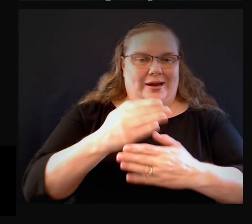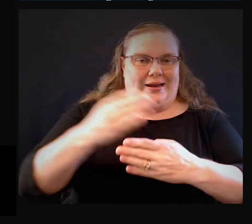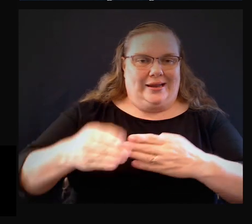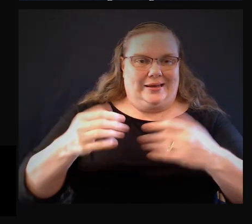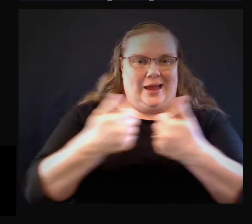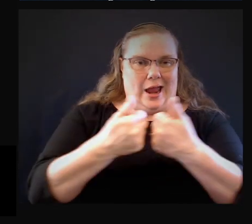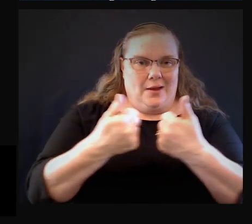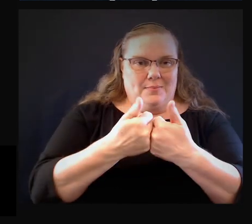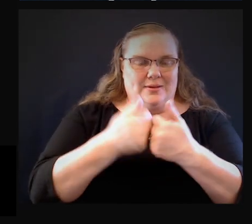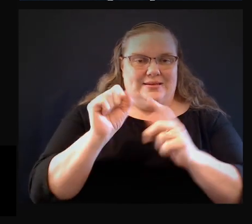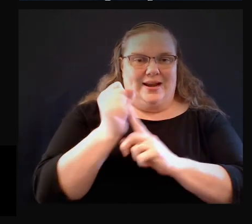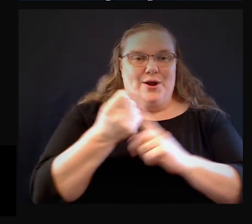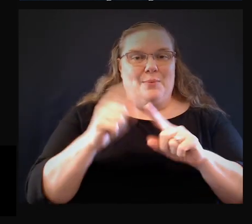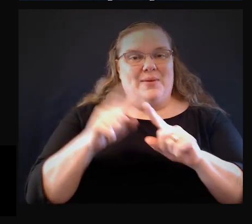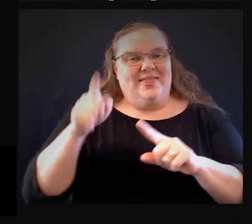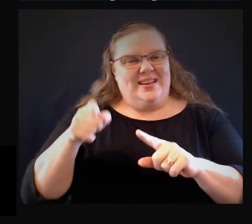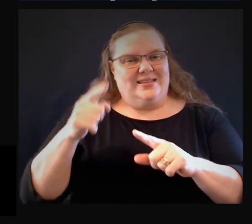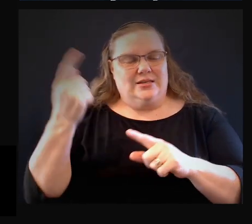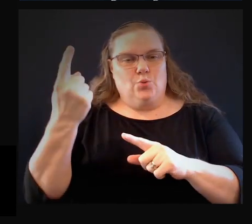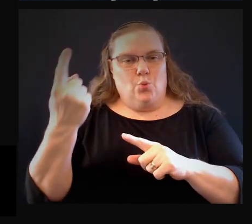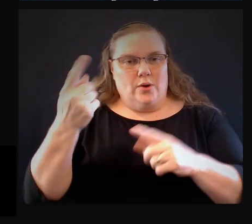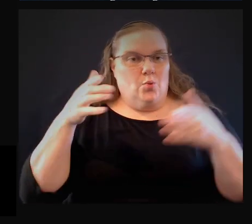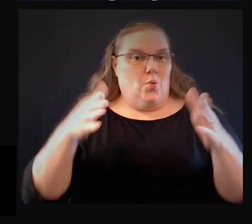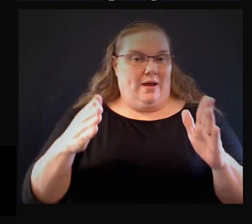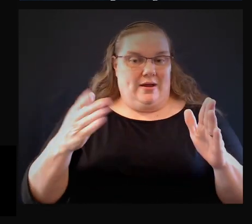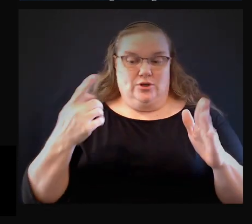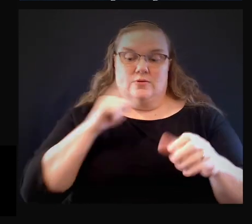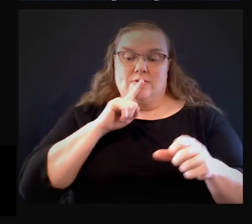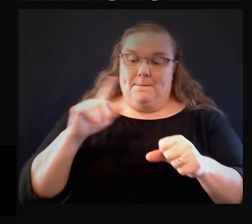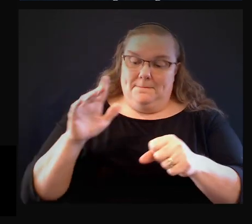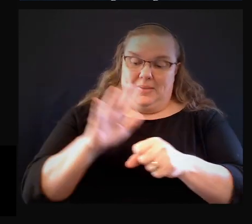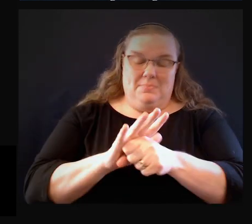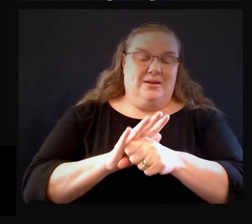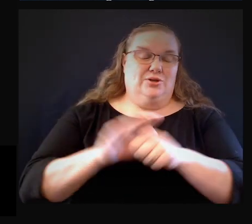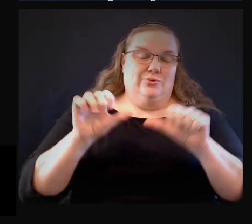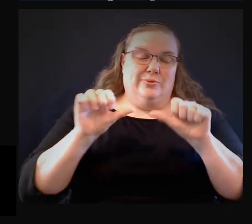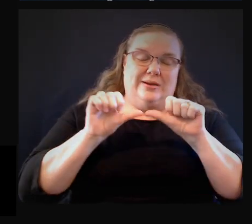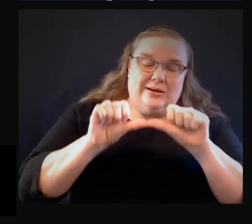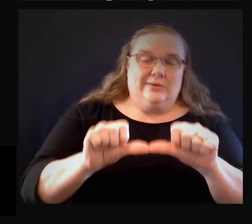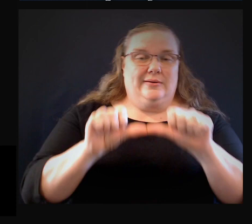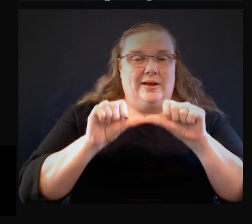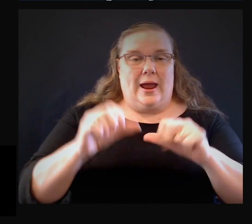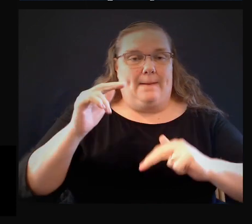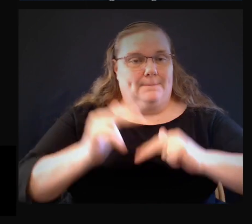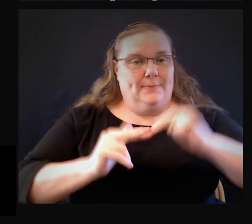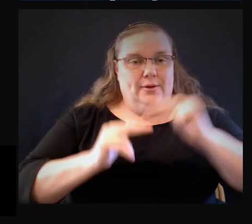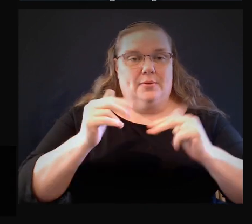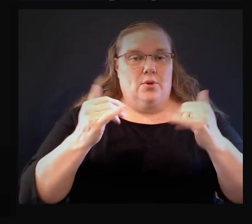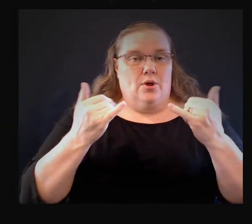and Subscriptions is just one example of our commitment to constantly keep iterating and building upon our existing features.